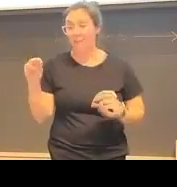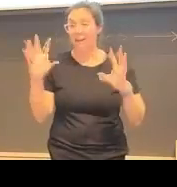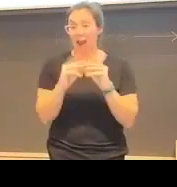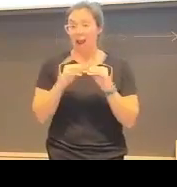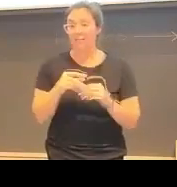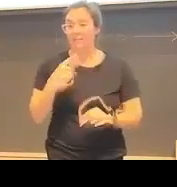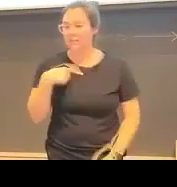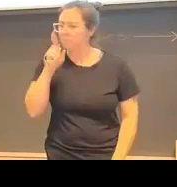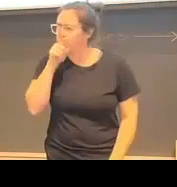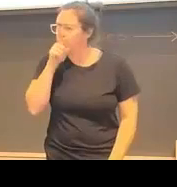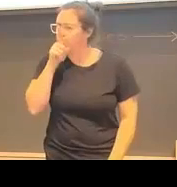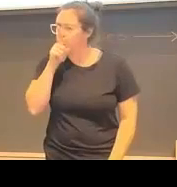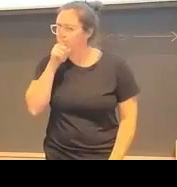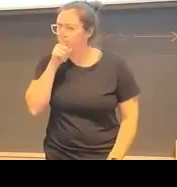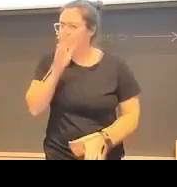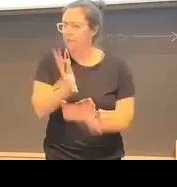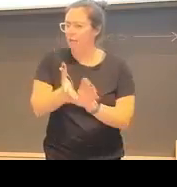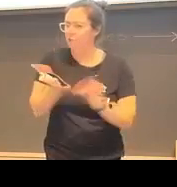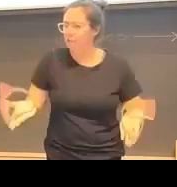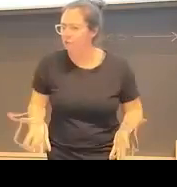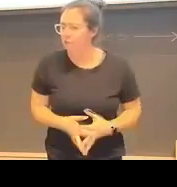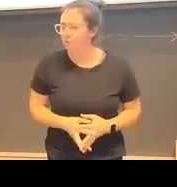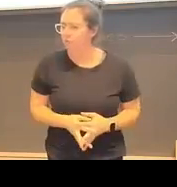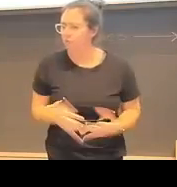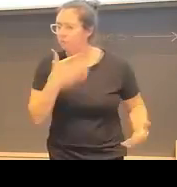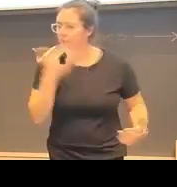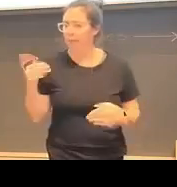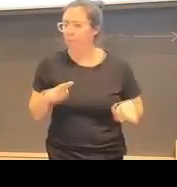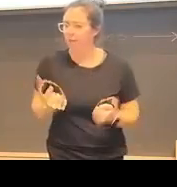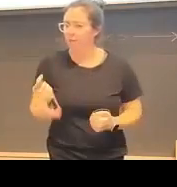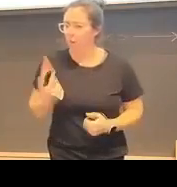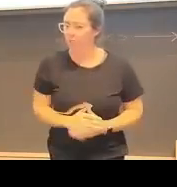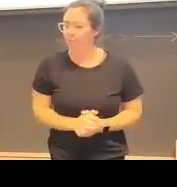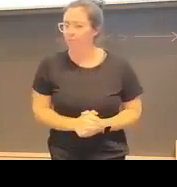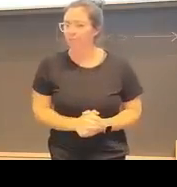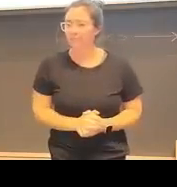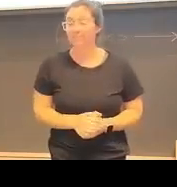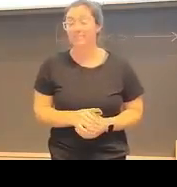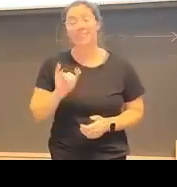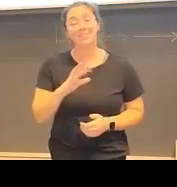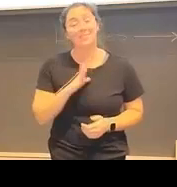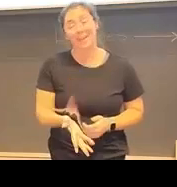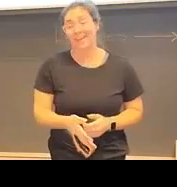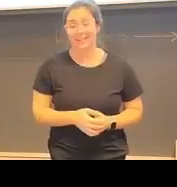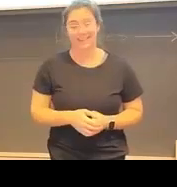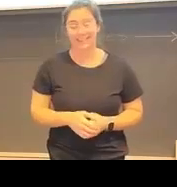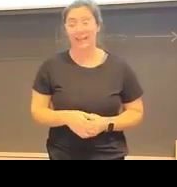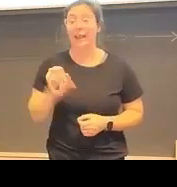sh the psychologist is here best behavior everyone this was okay because if they knew that they could